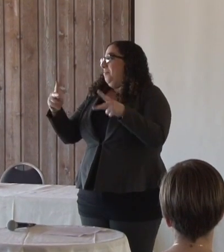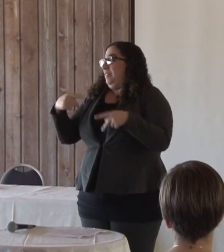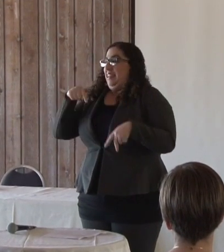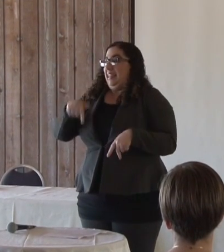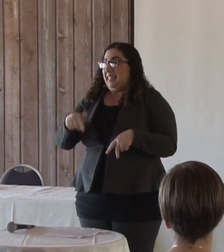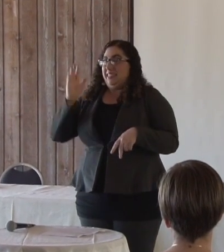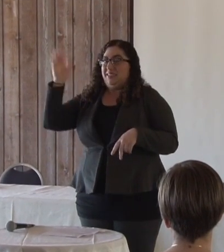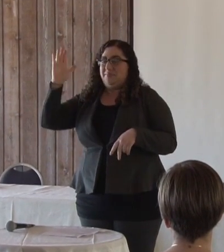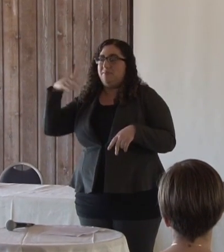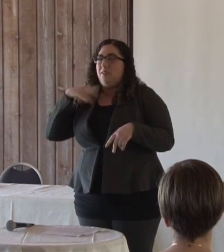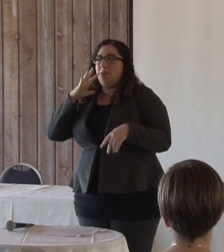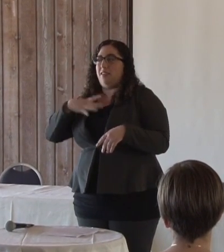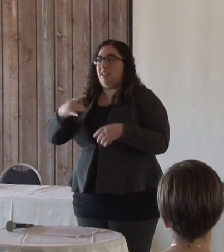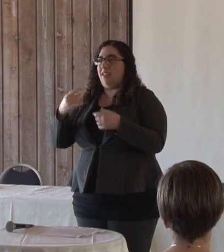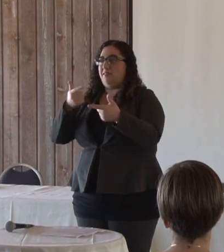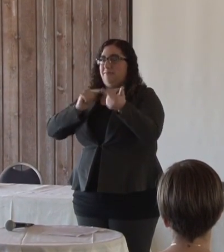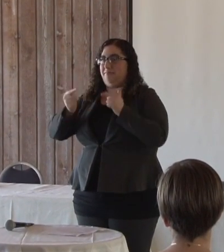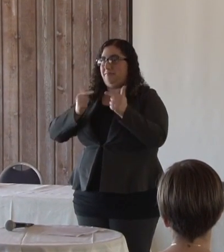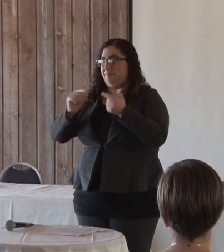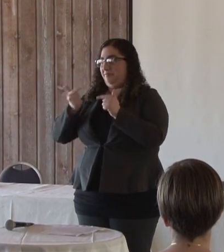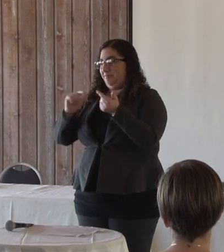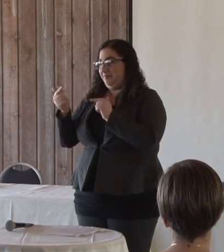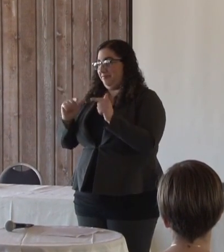I really appreciate Linda for the introduction as well.